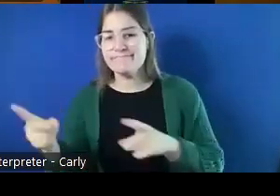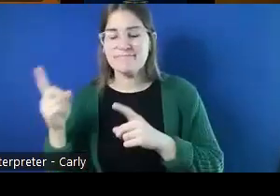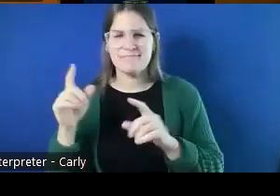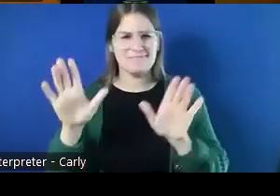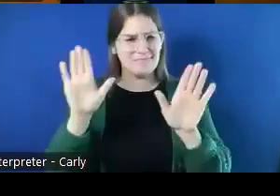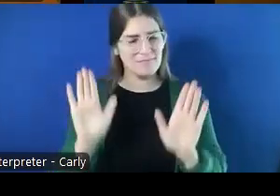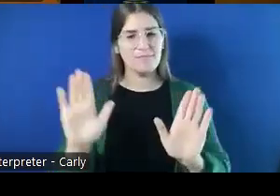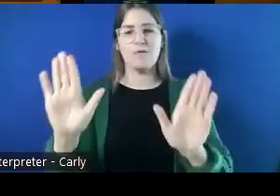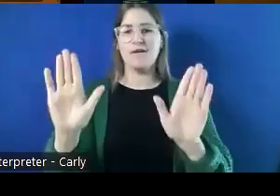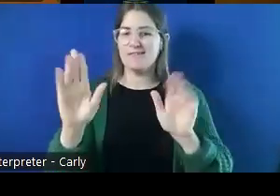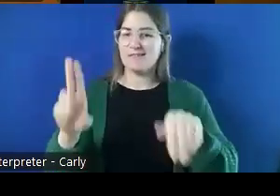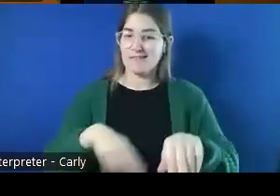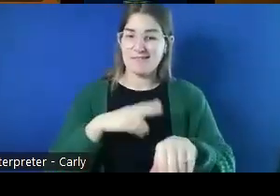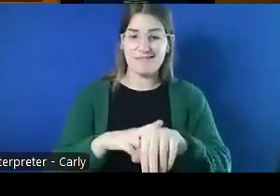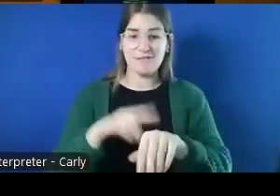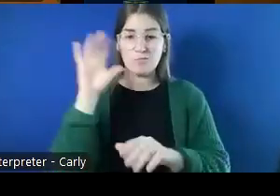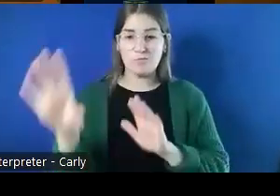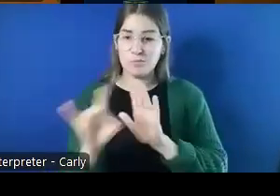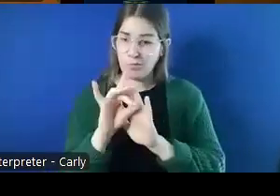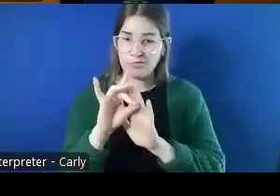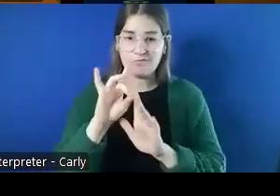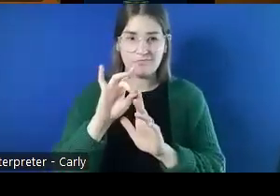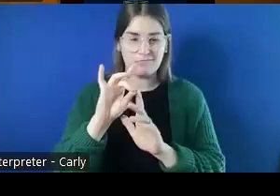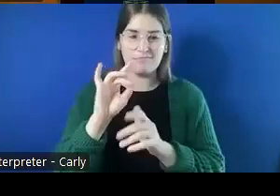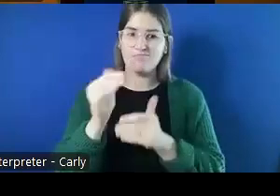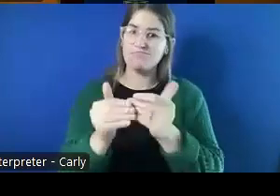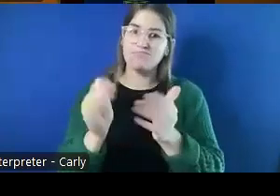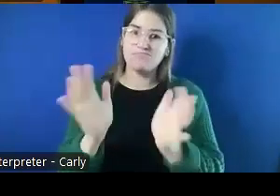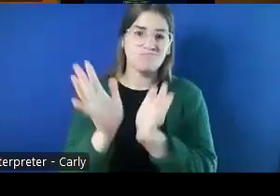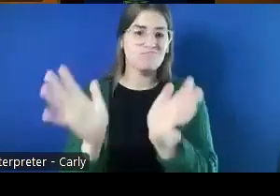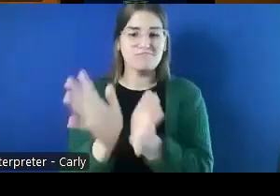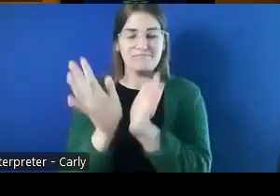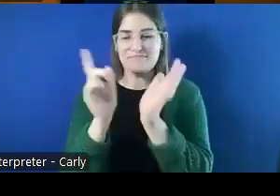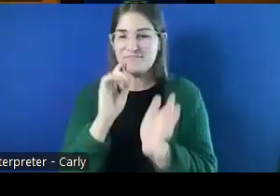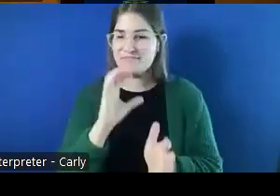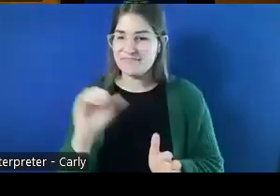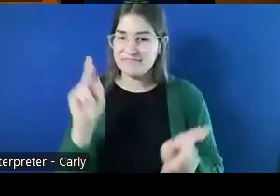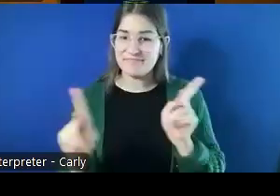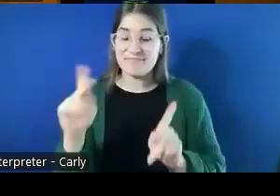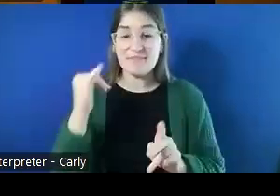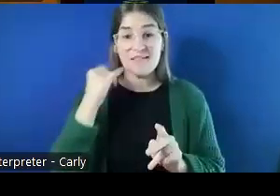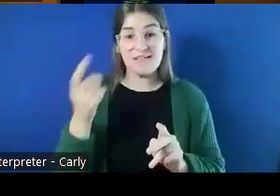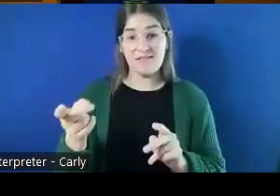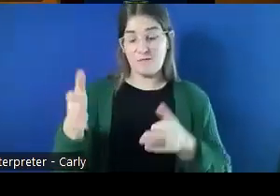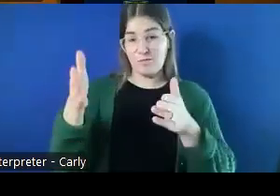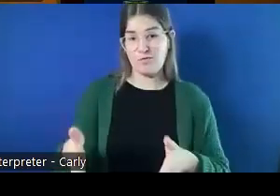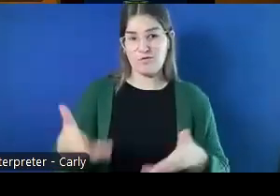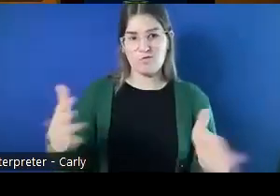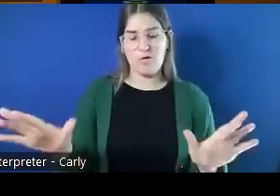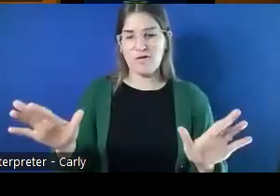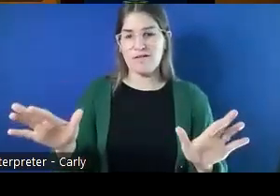of natural modality to Foster um later in life when a person's already kind of going to places